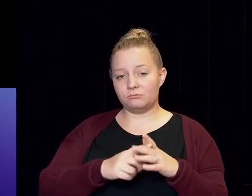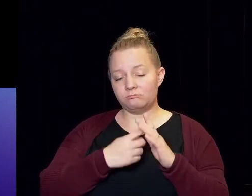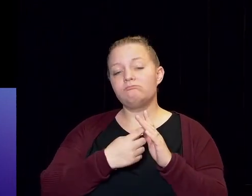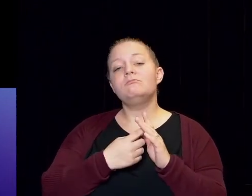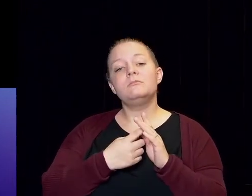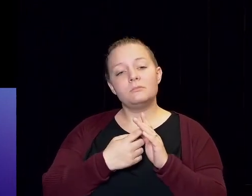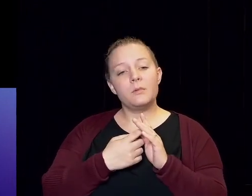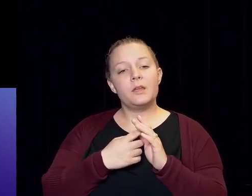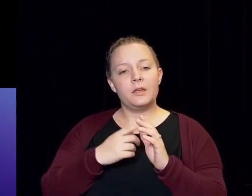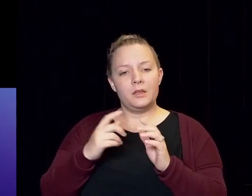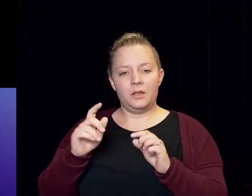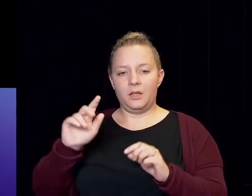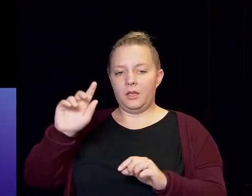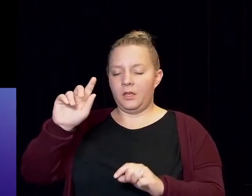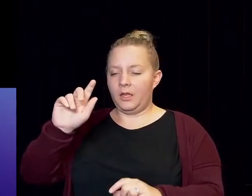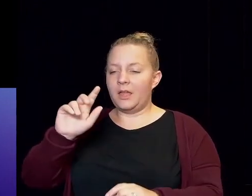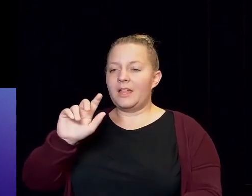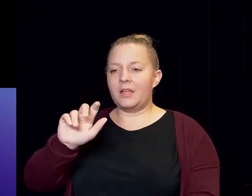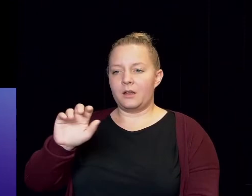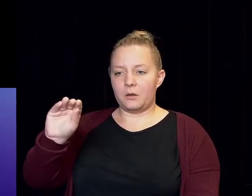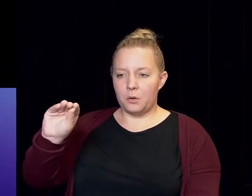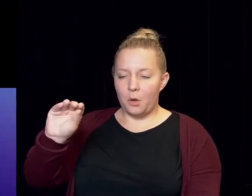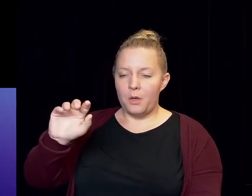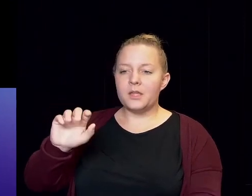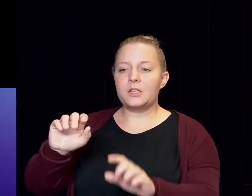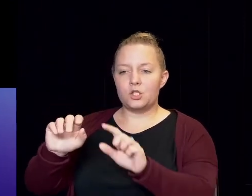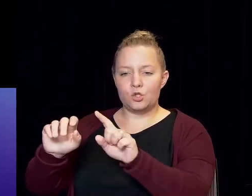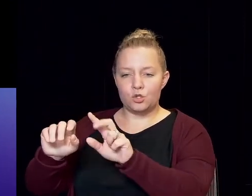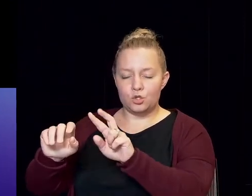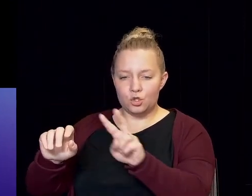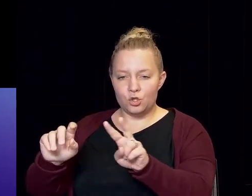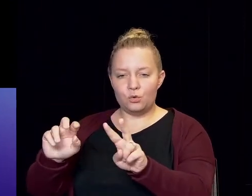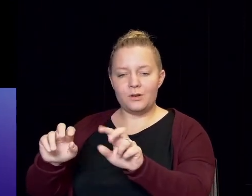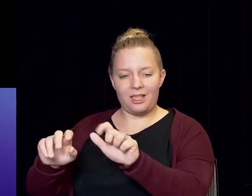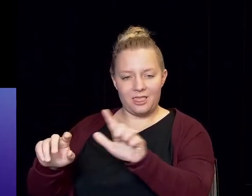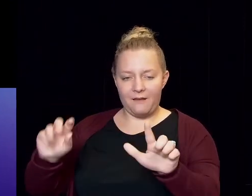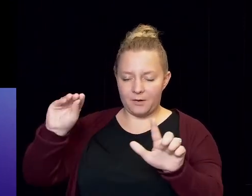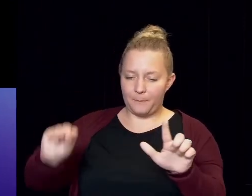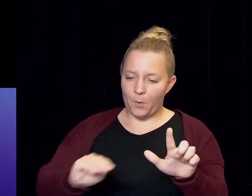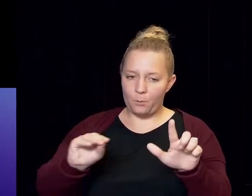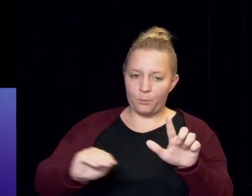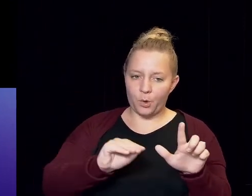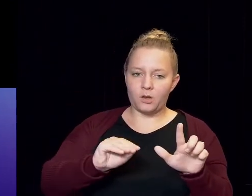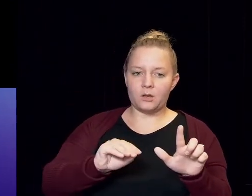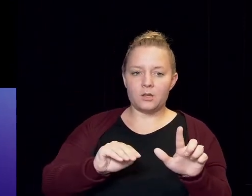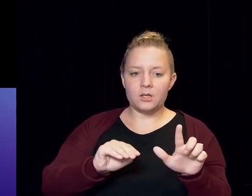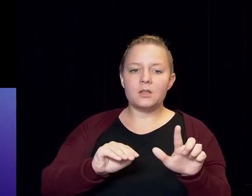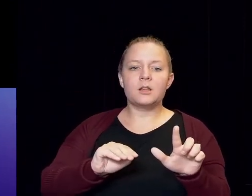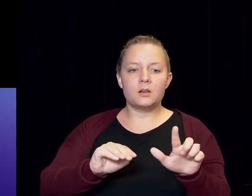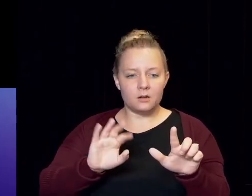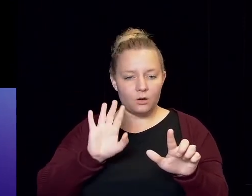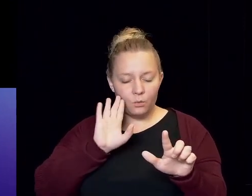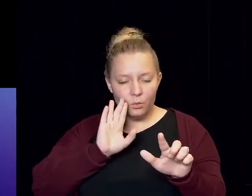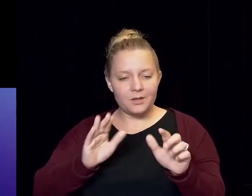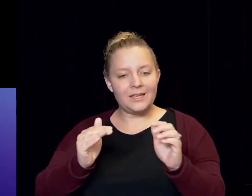I'm going back tenths hundredths 1.1 times 70 That would be great and that would equal 77